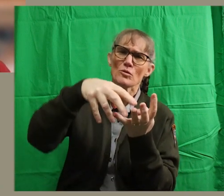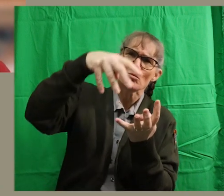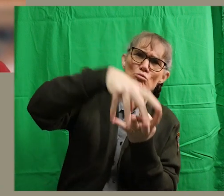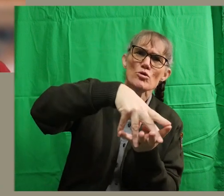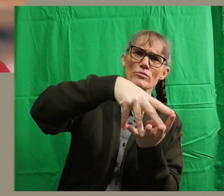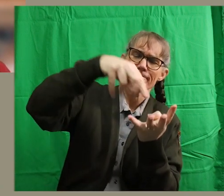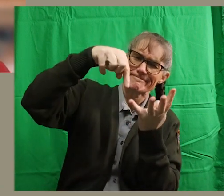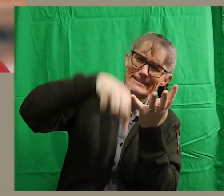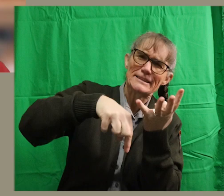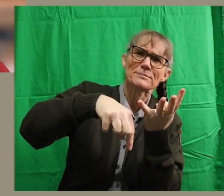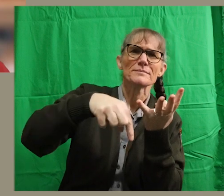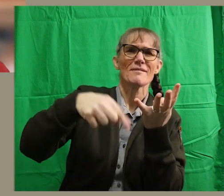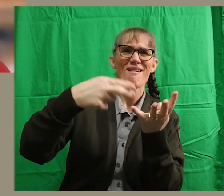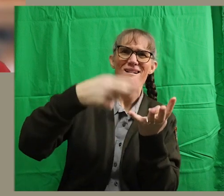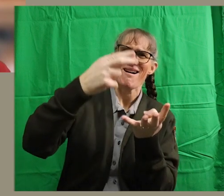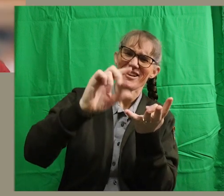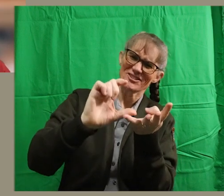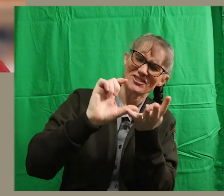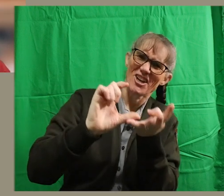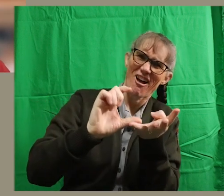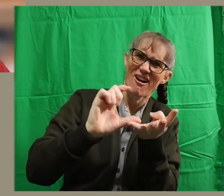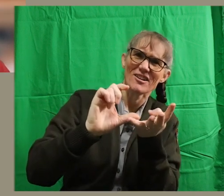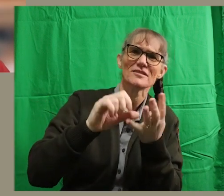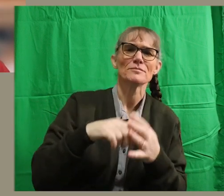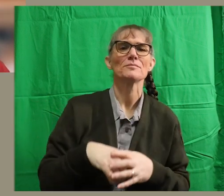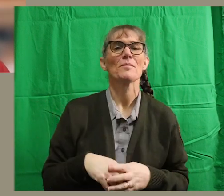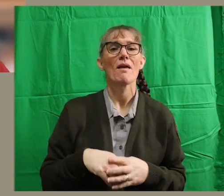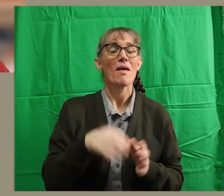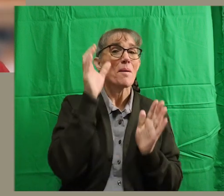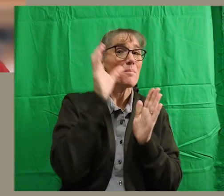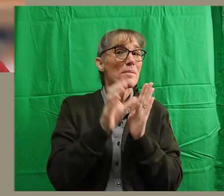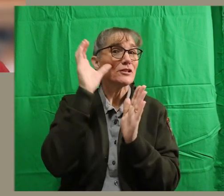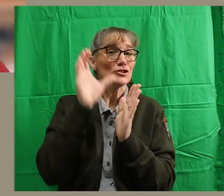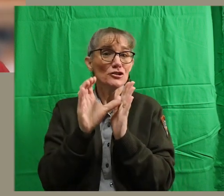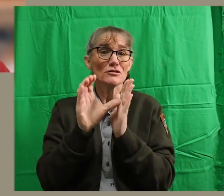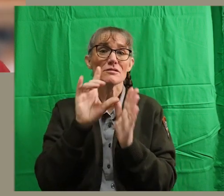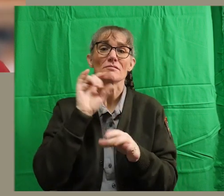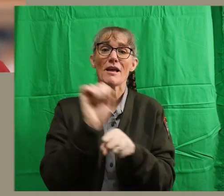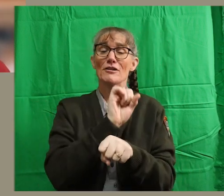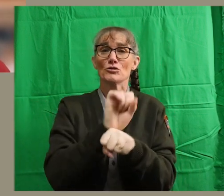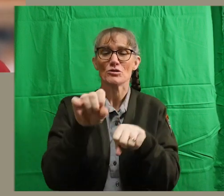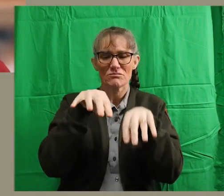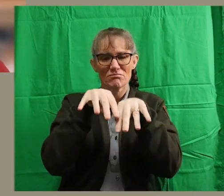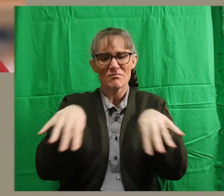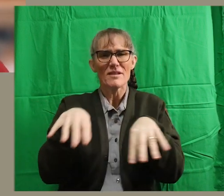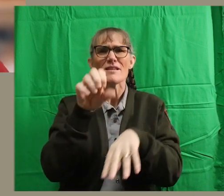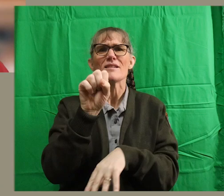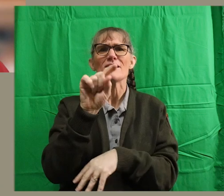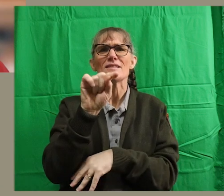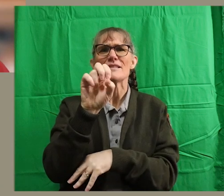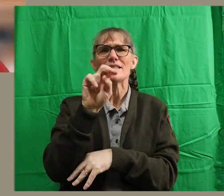rooted and high-crowned. And these are actual images of a Blickomylus and Rakomylus, which are